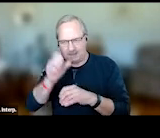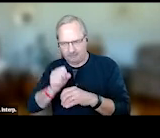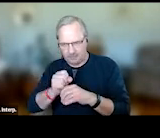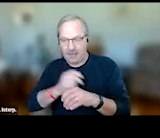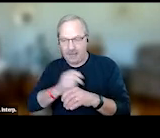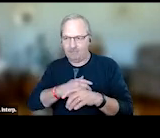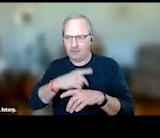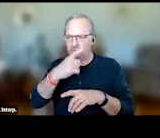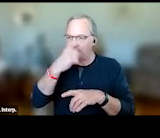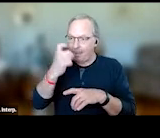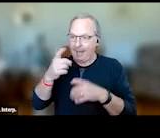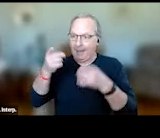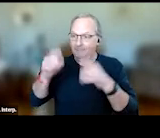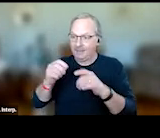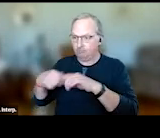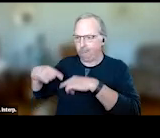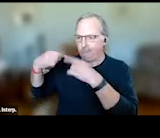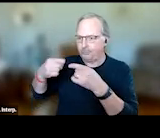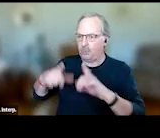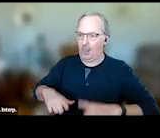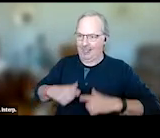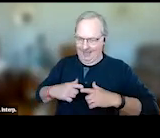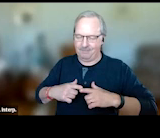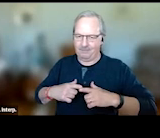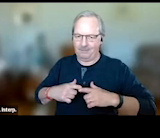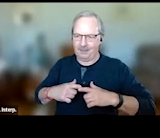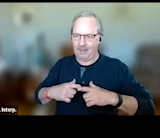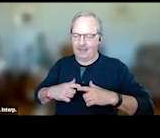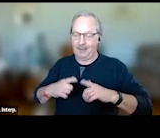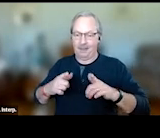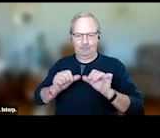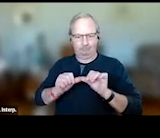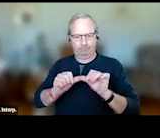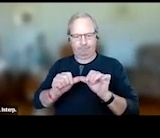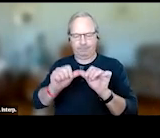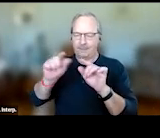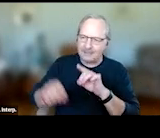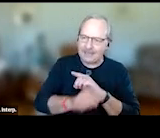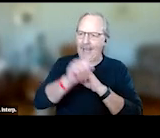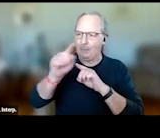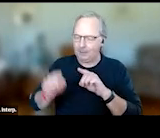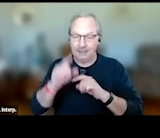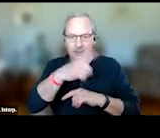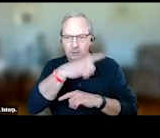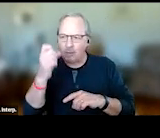throughout their lifetime. And this tends to kind of fuel a cycle as trauma is a primary risk factor for the development